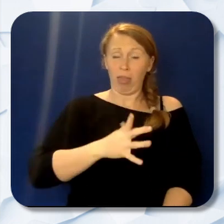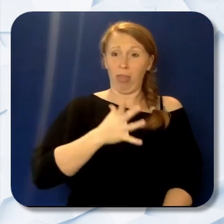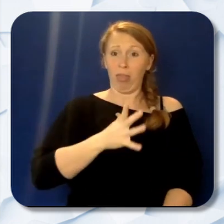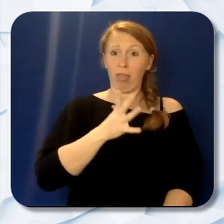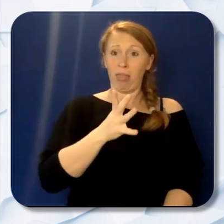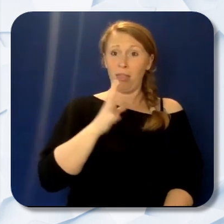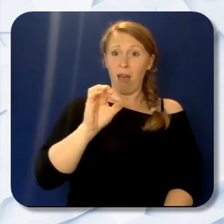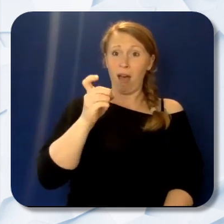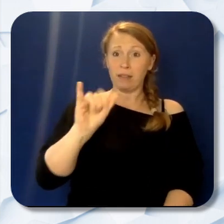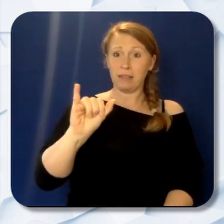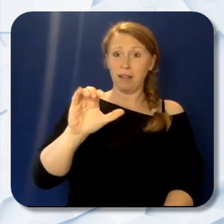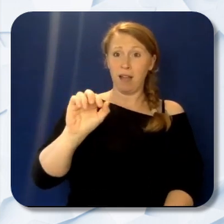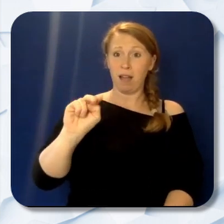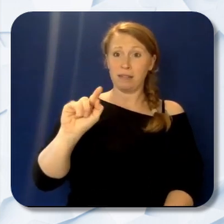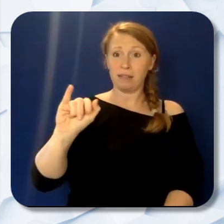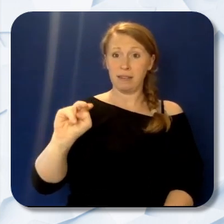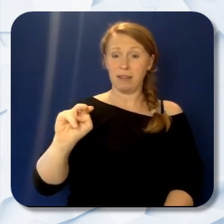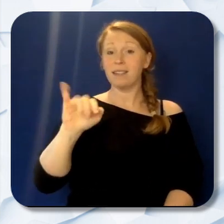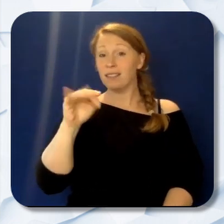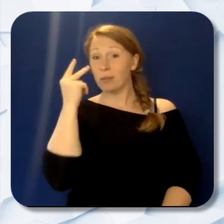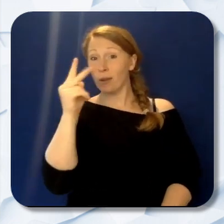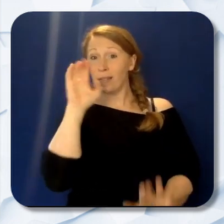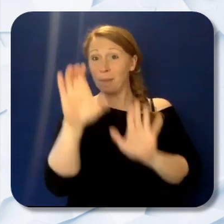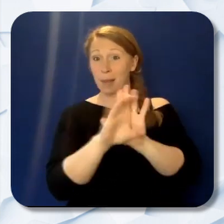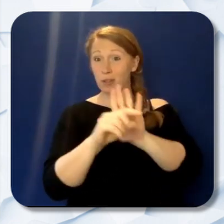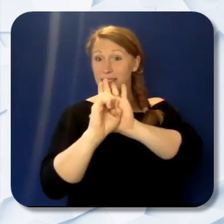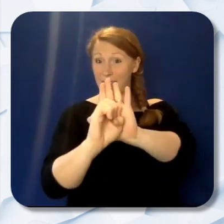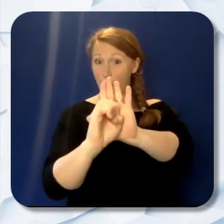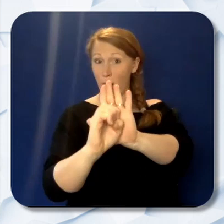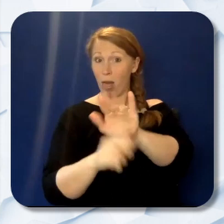And if you look at the example we've put up here, you'll see that you basically could not tell the